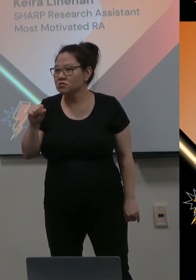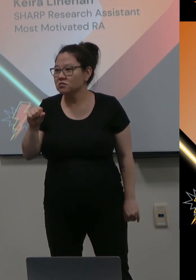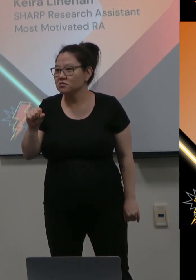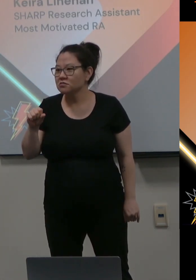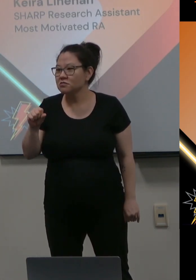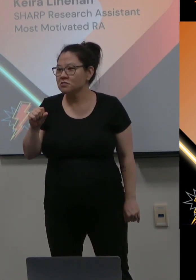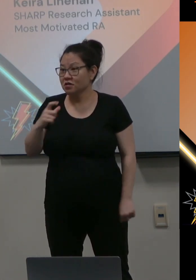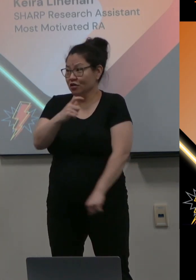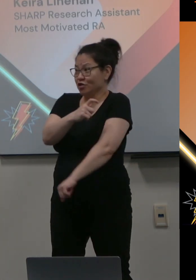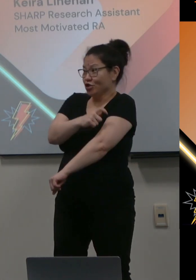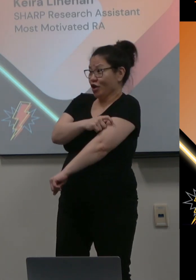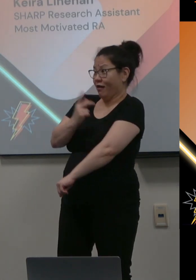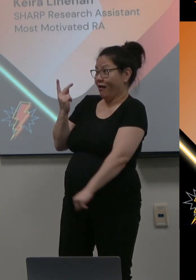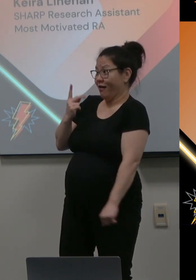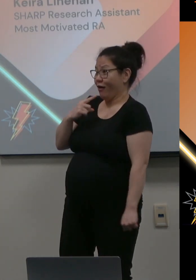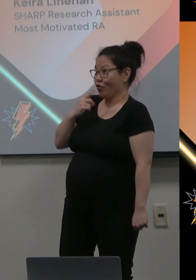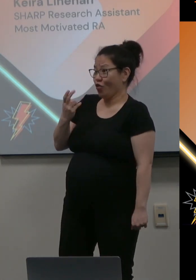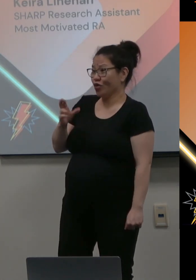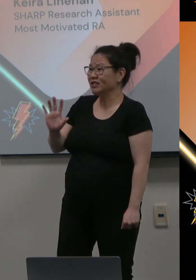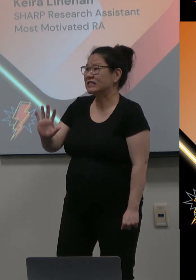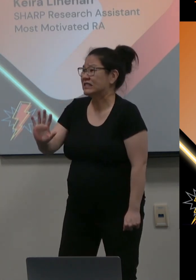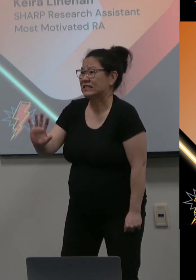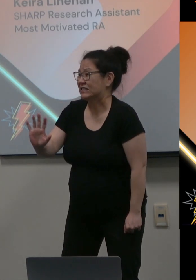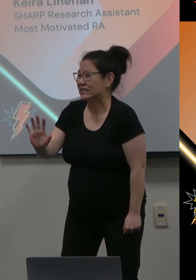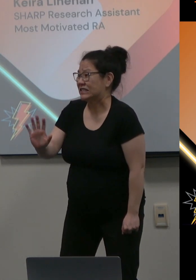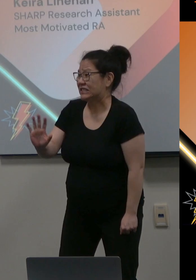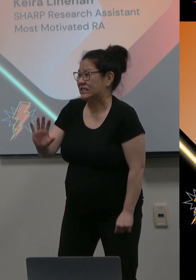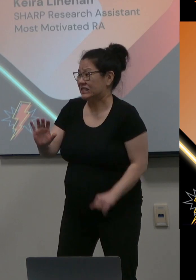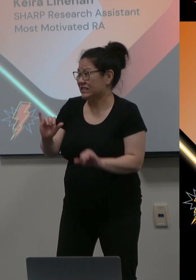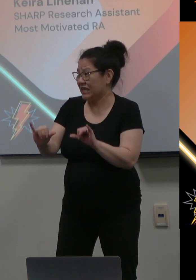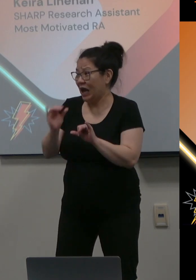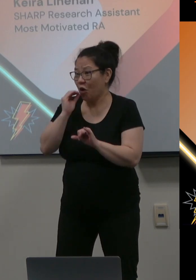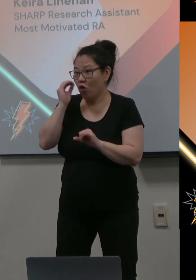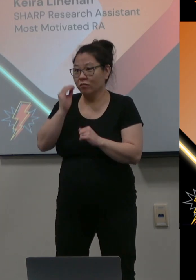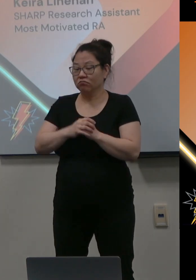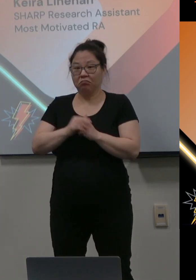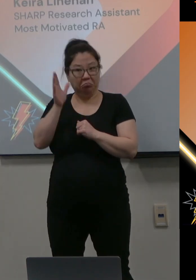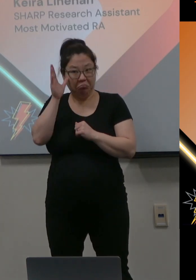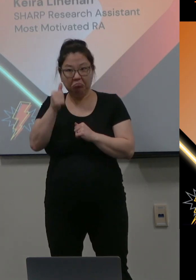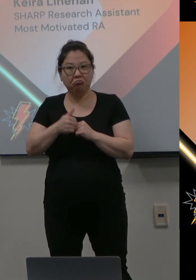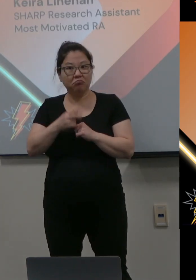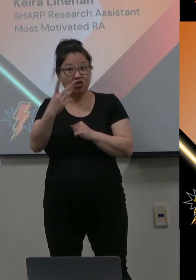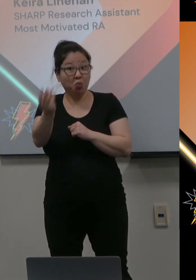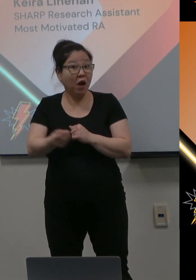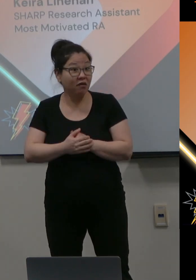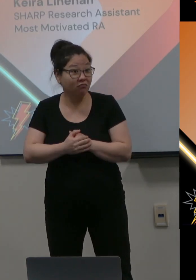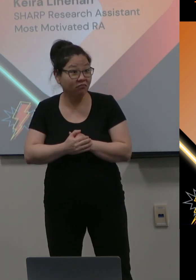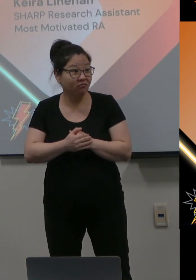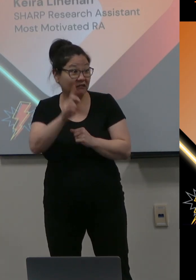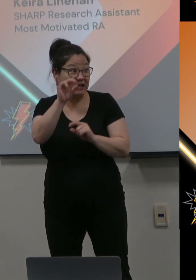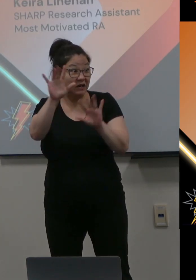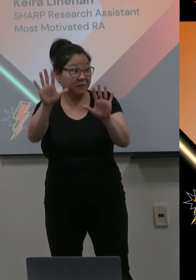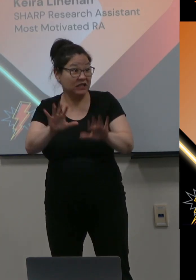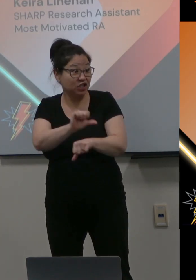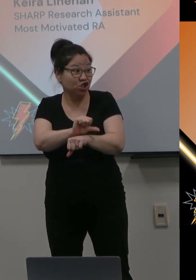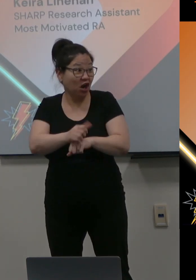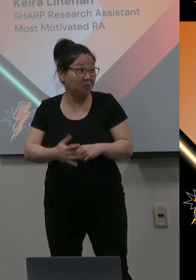But she still went to UGRS the same week of the symposium. And I said, "No, you can stay home." But no, she went, and she